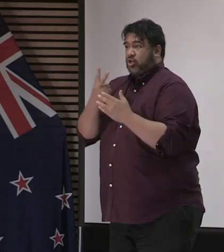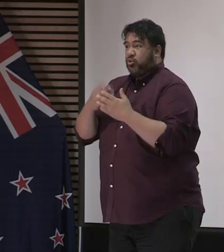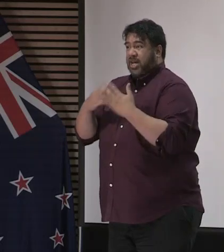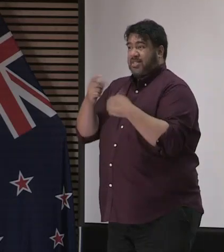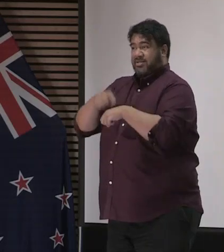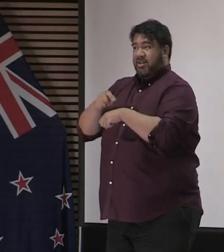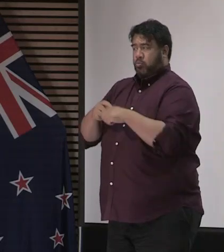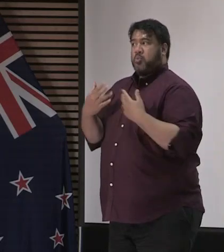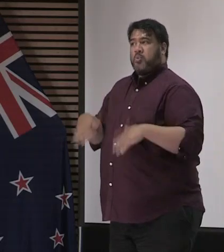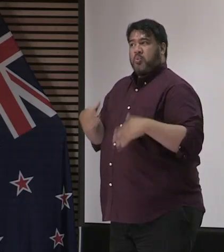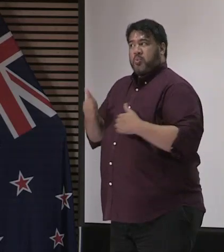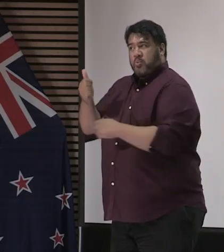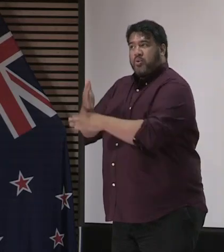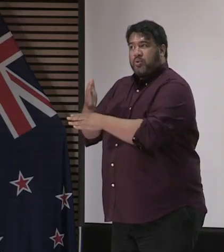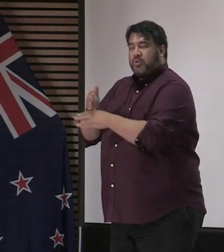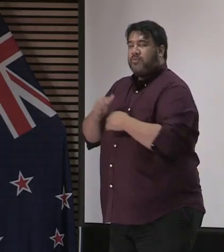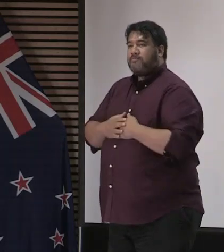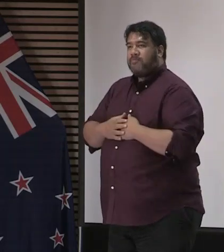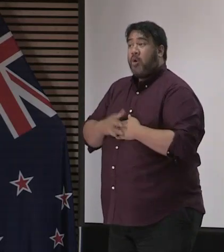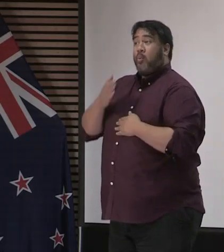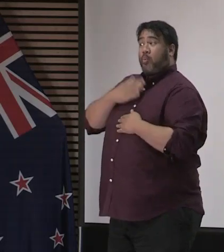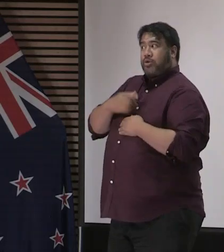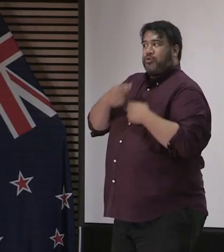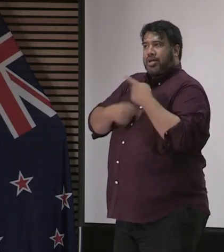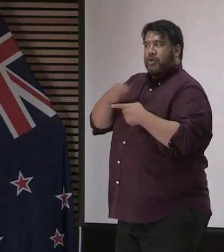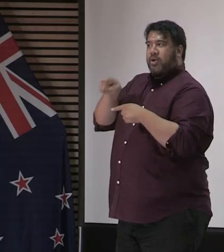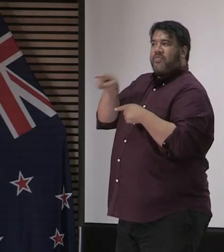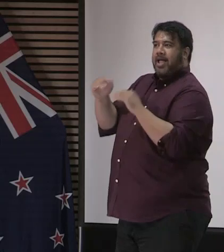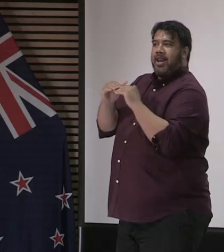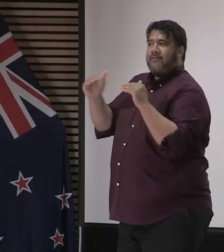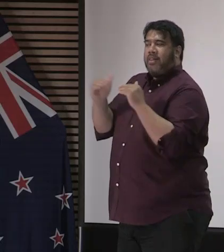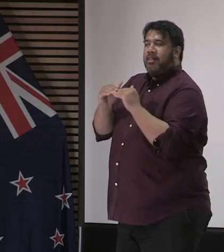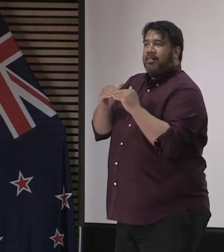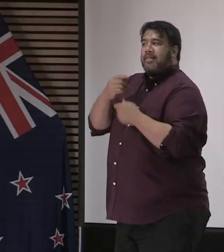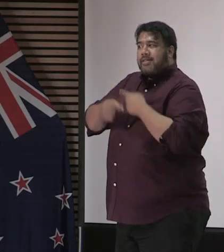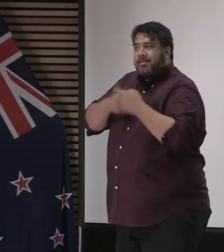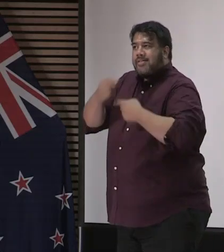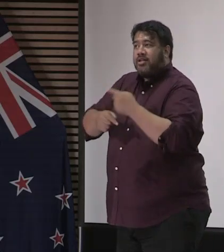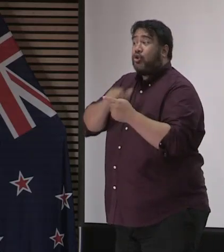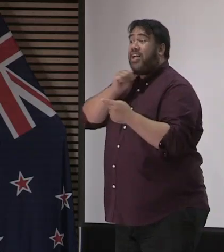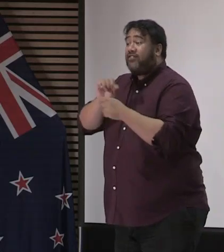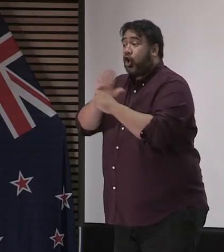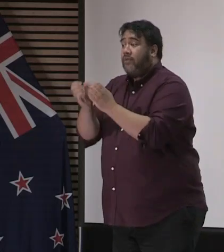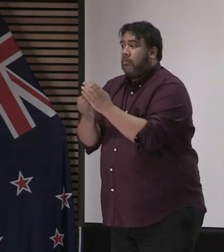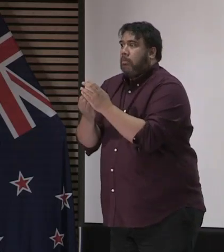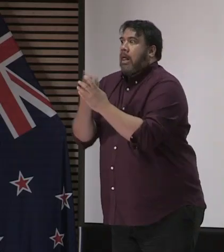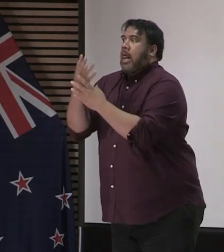actually and the benchmark there is within 72 hours getting 80%. Now, of course, what we want to be able to do